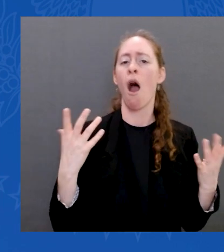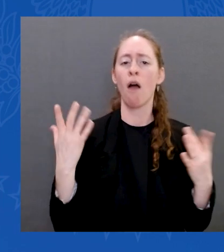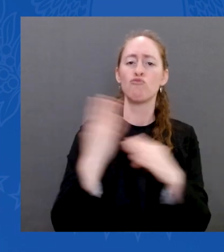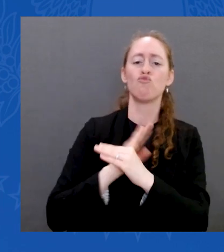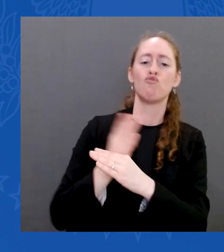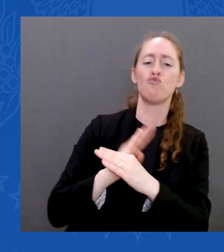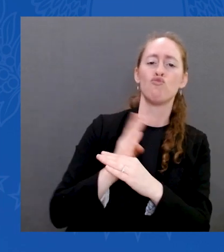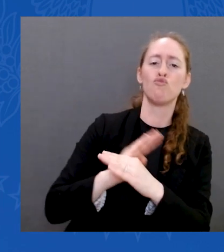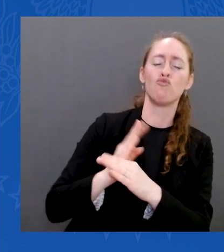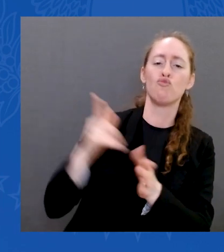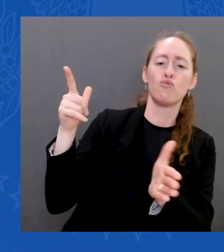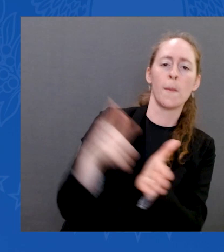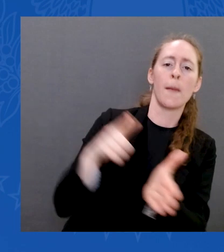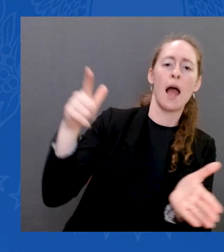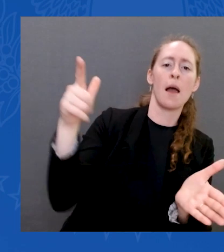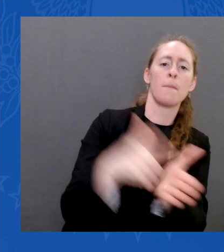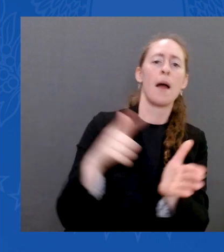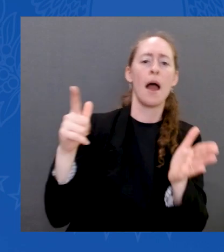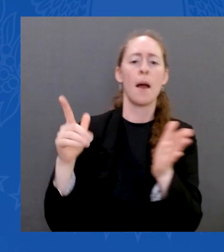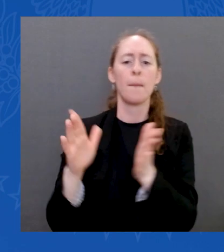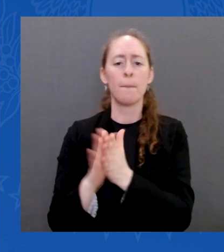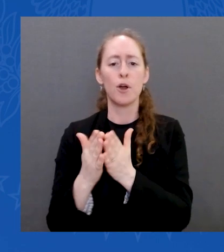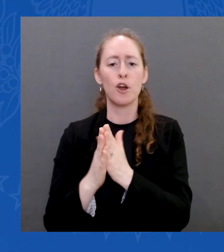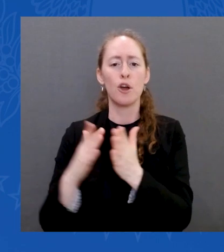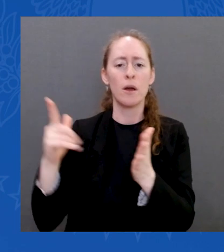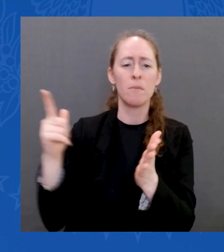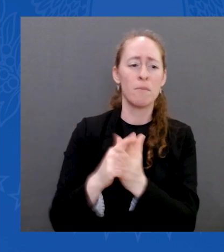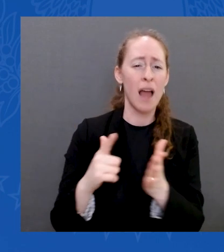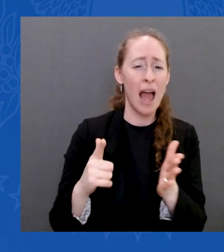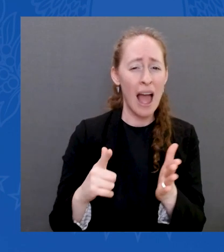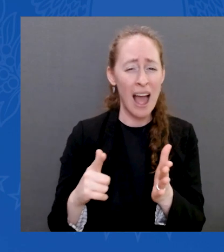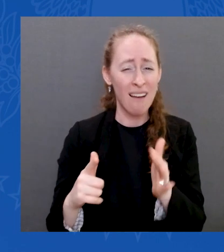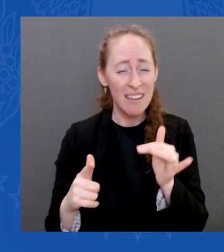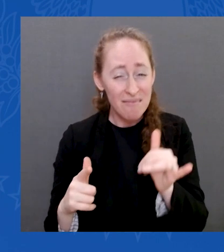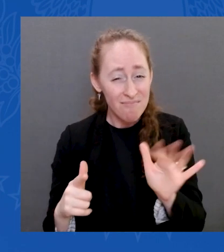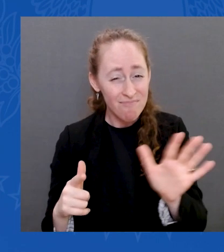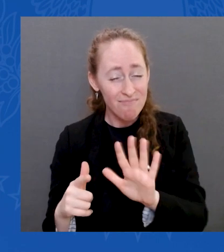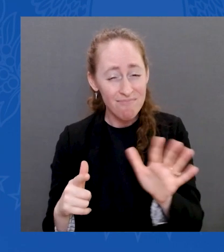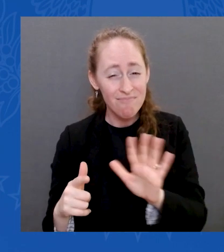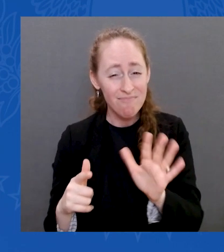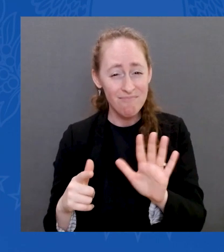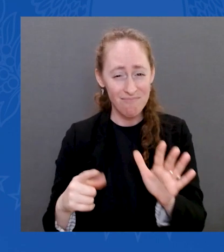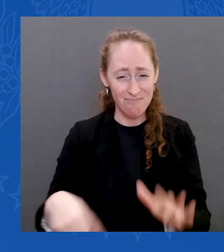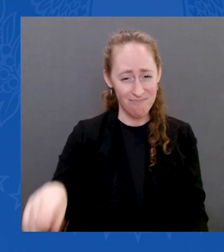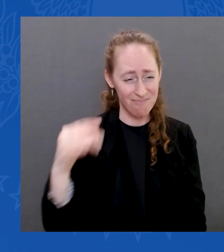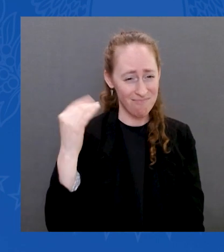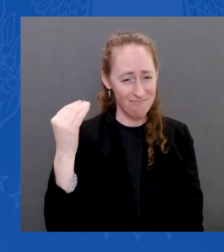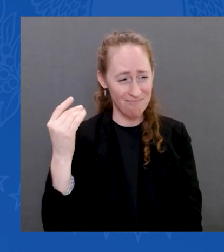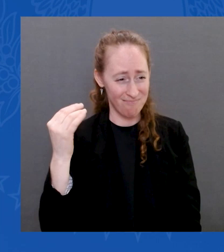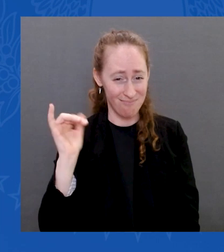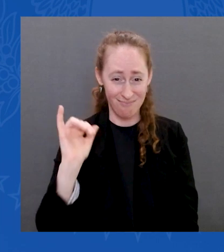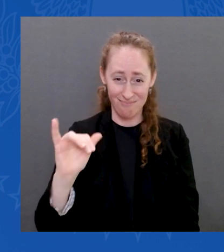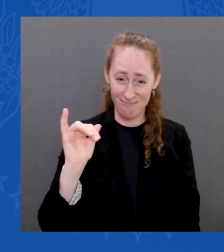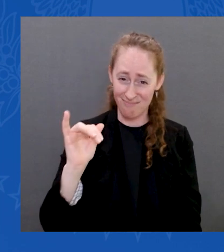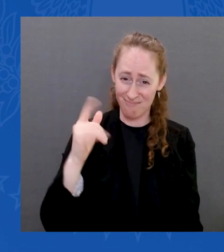I mean, did you ever think -- even you younger teachers -- did you ever think, when you'd be teaching, that you'd be worried about book burnings and banning books,